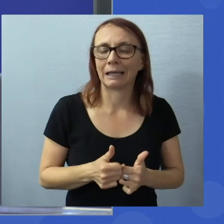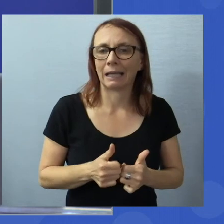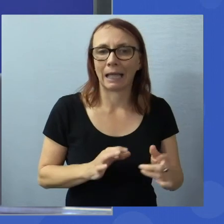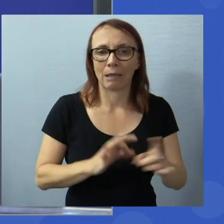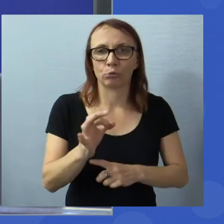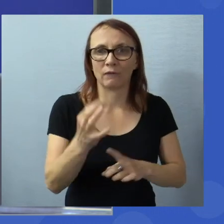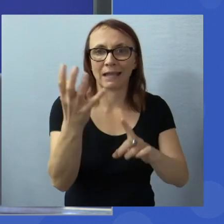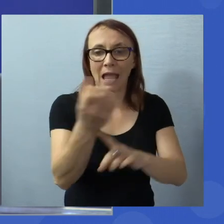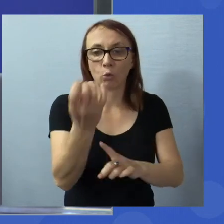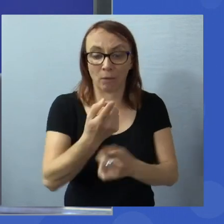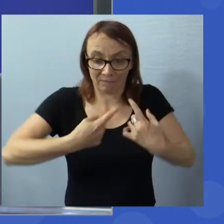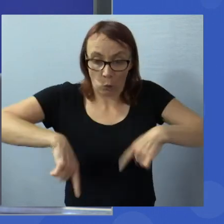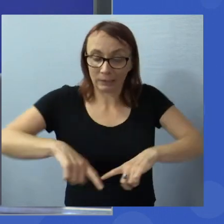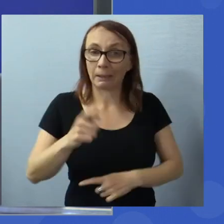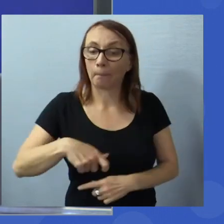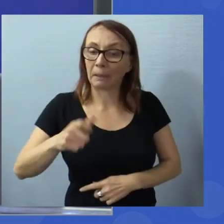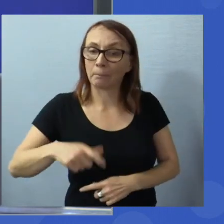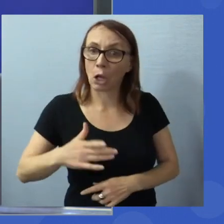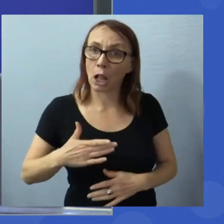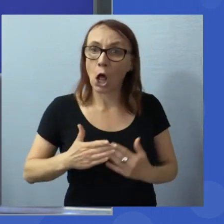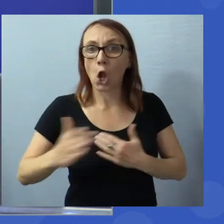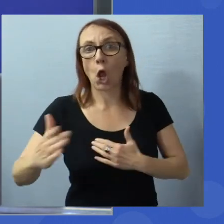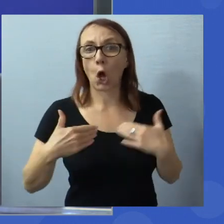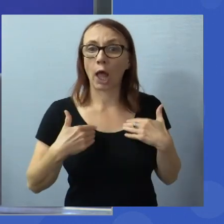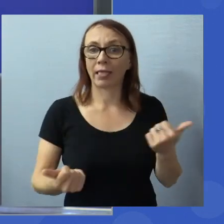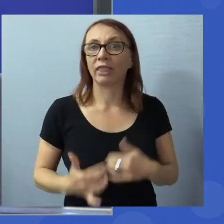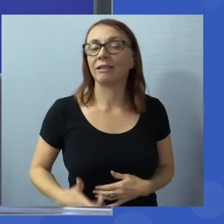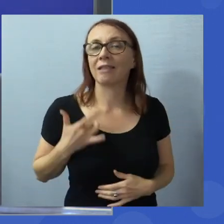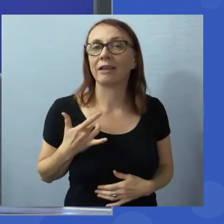as people and living long healthy lives so whether there's a dimension of